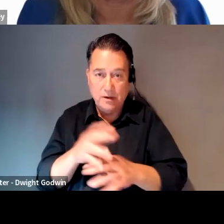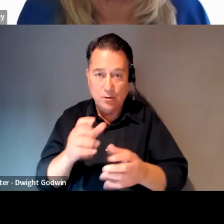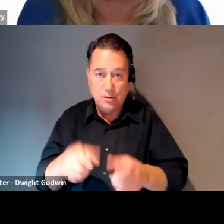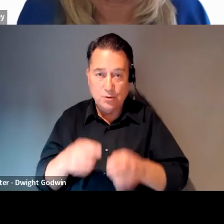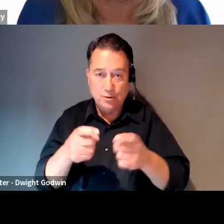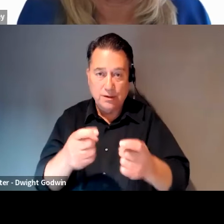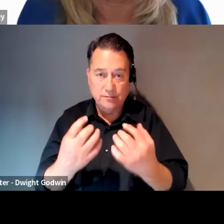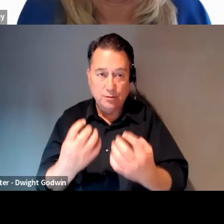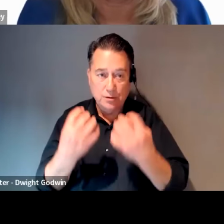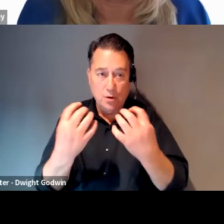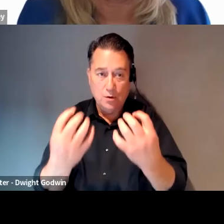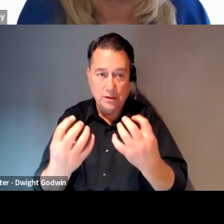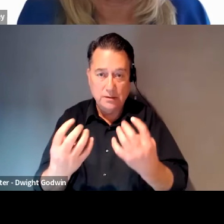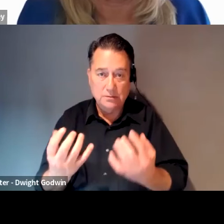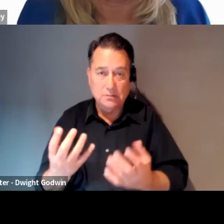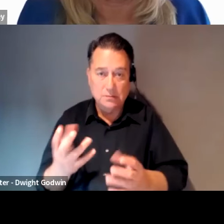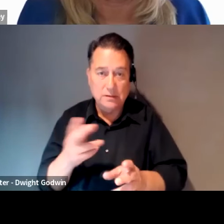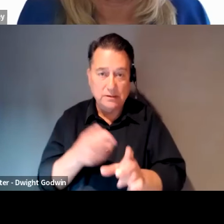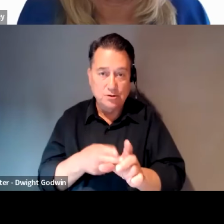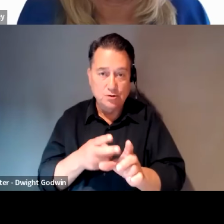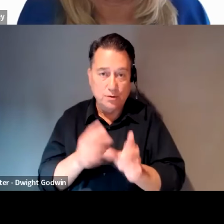that is on this event today?